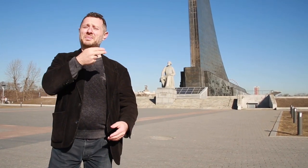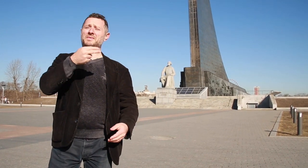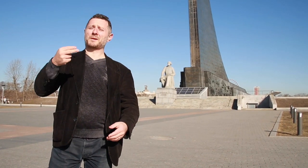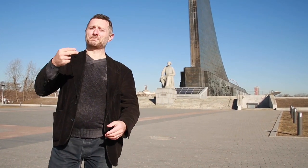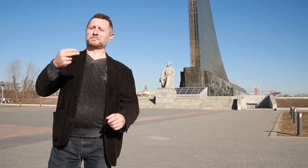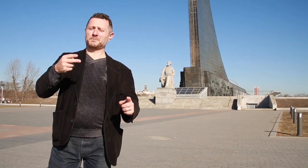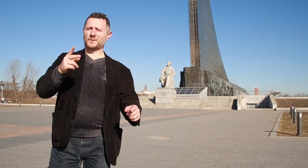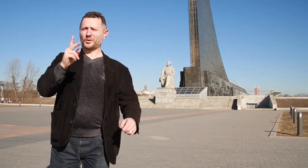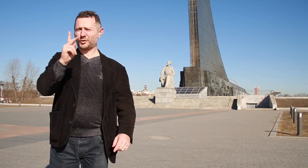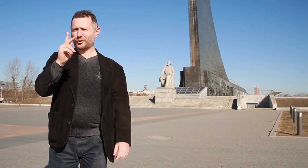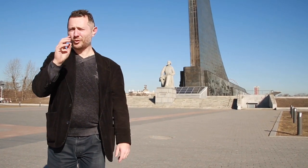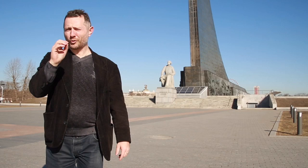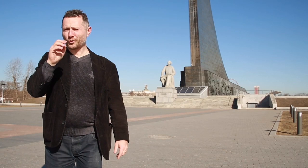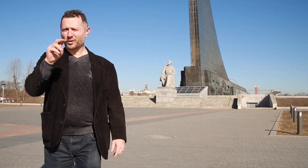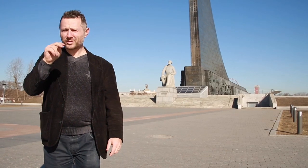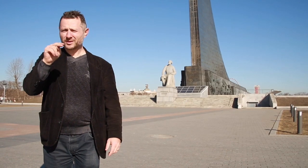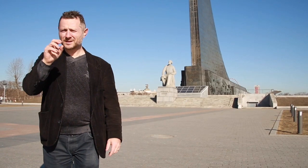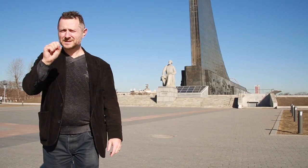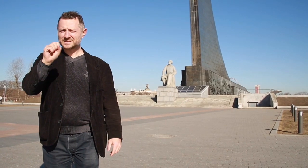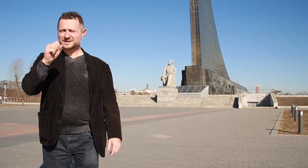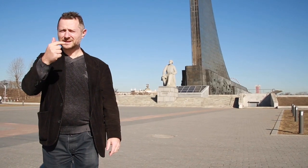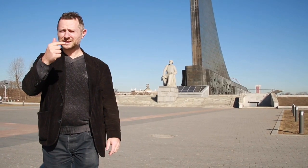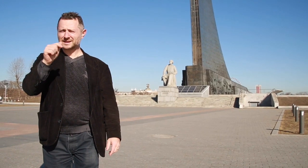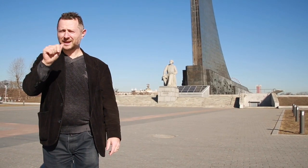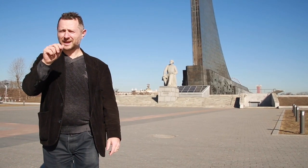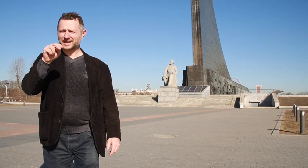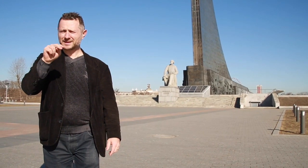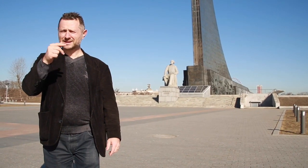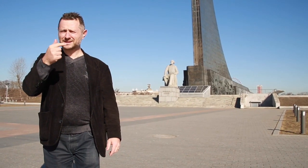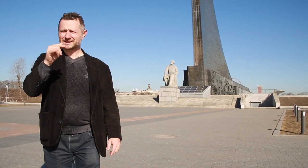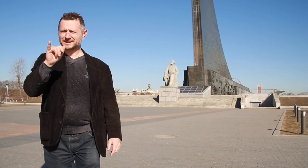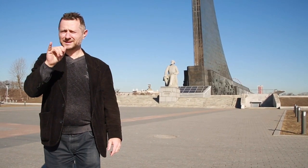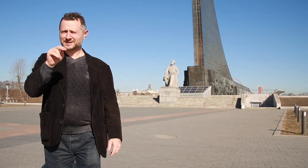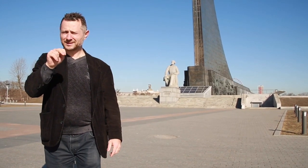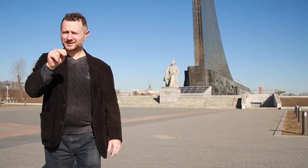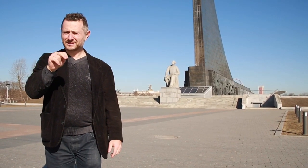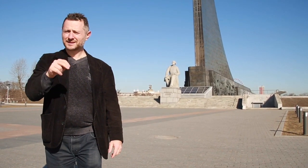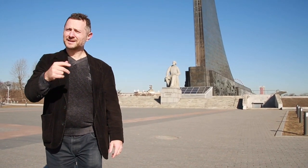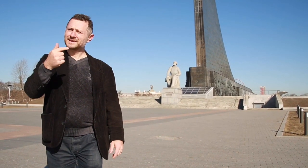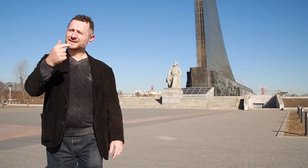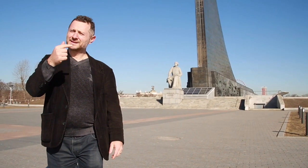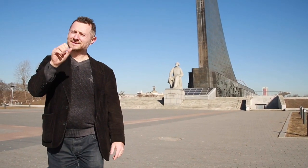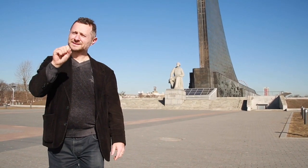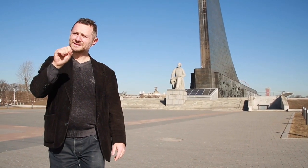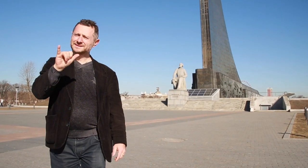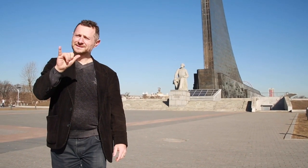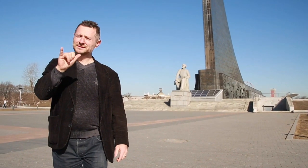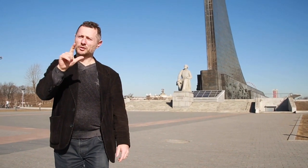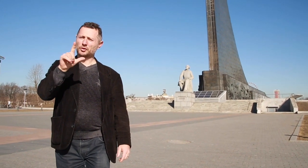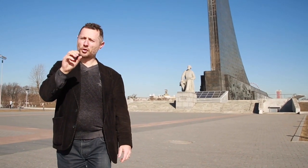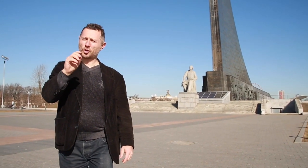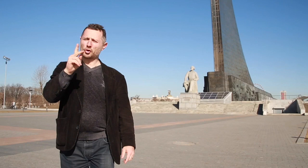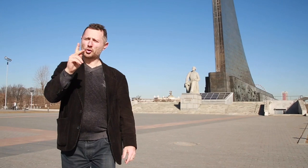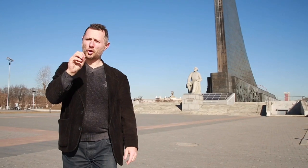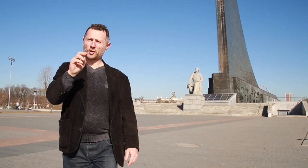his name—Konstantin Tsiolkovsky. He was born in 1857 and died in 1935. He was a very